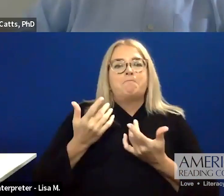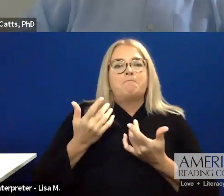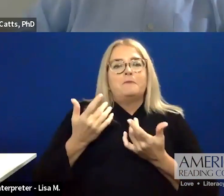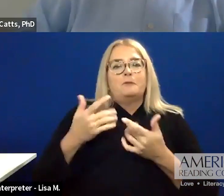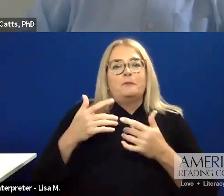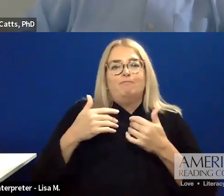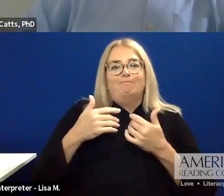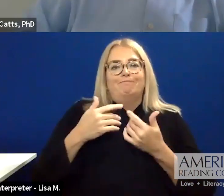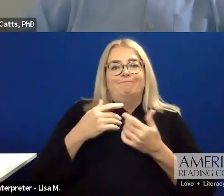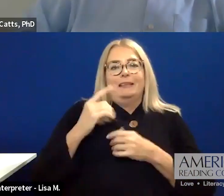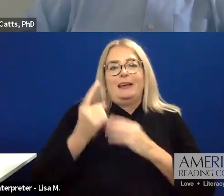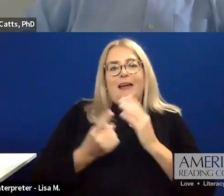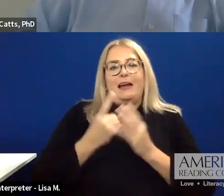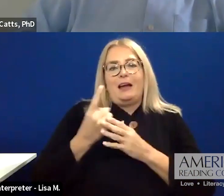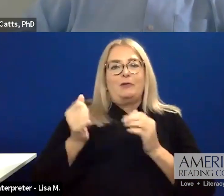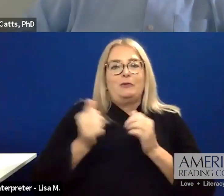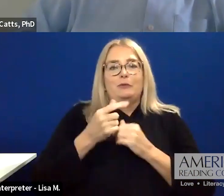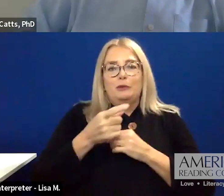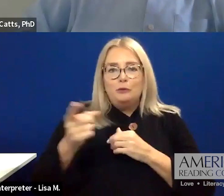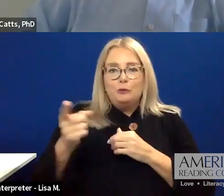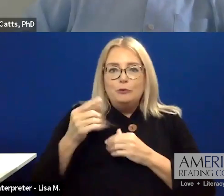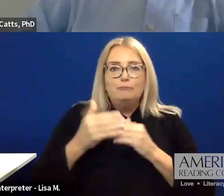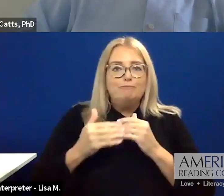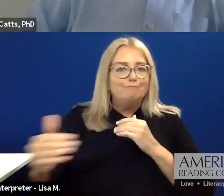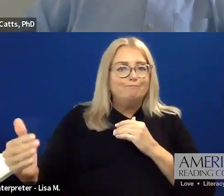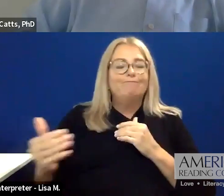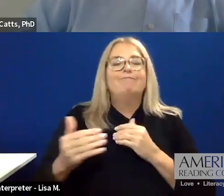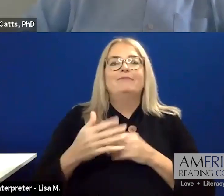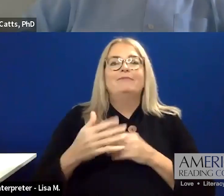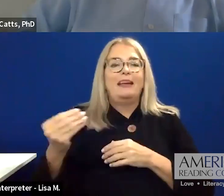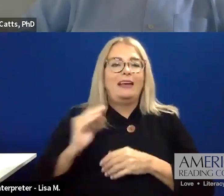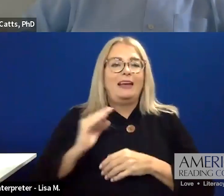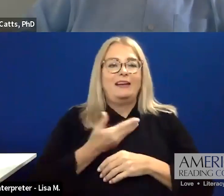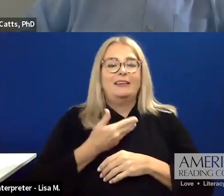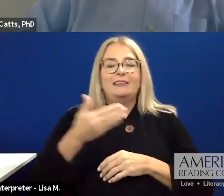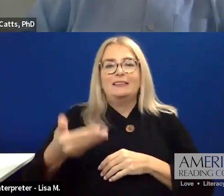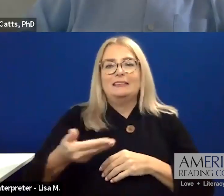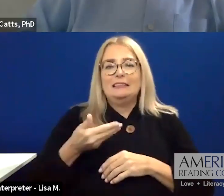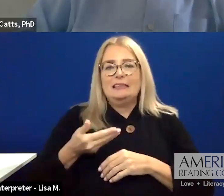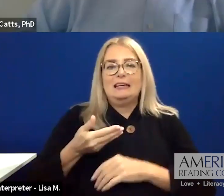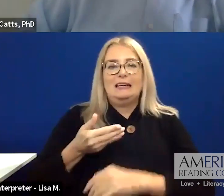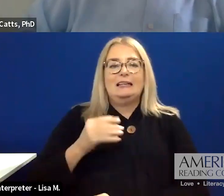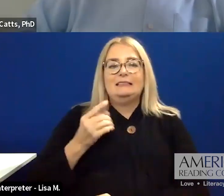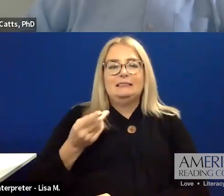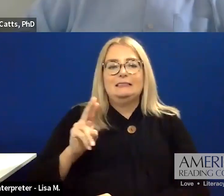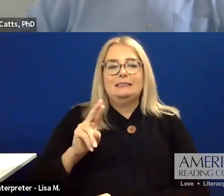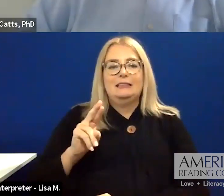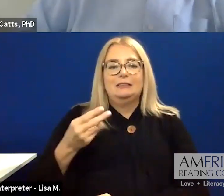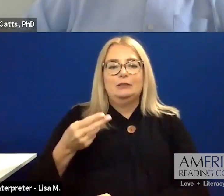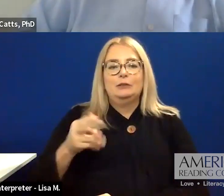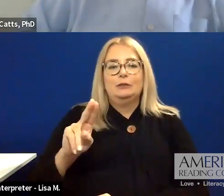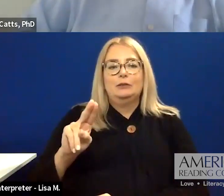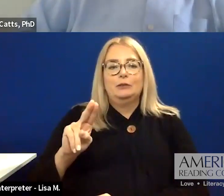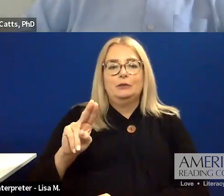of you and with our guests Dr. Hugh Catts and Dr. Sonia Cabell from Florida State University.